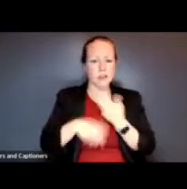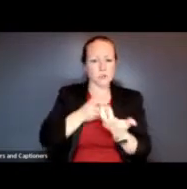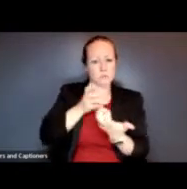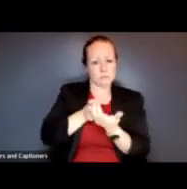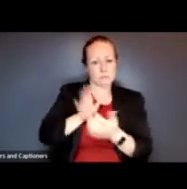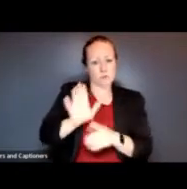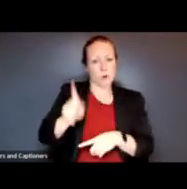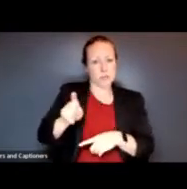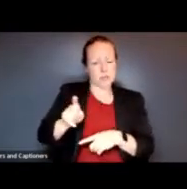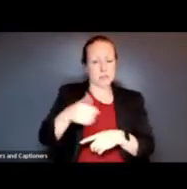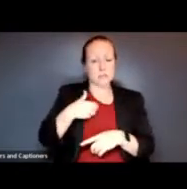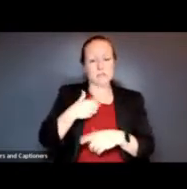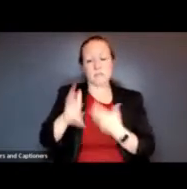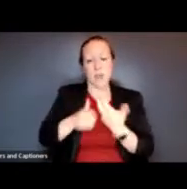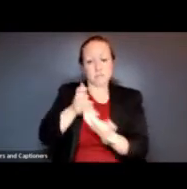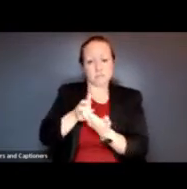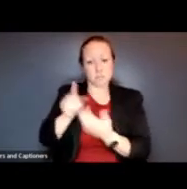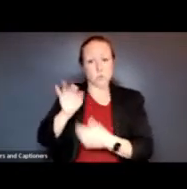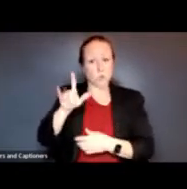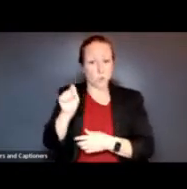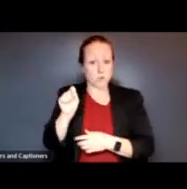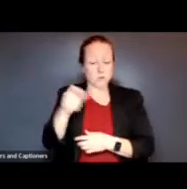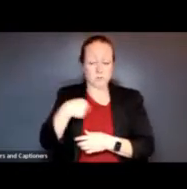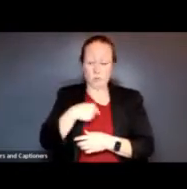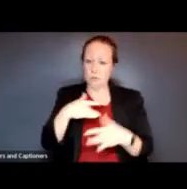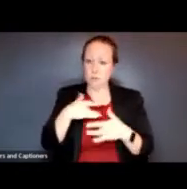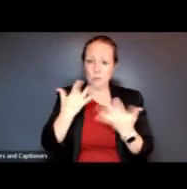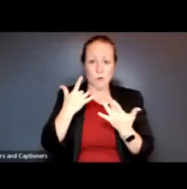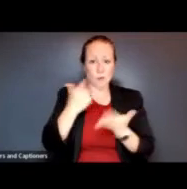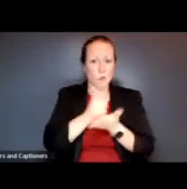pieces. And I think that's it. Next slide. Any questions